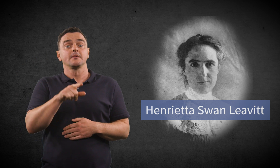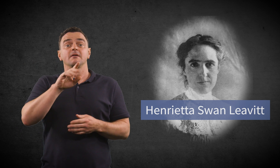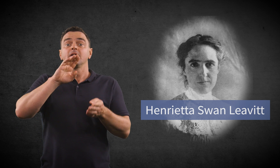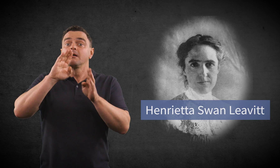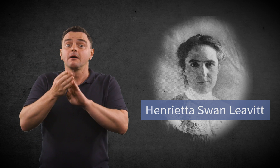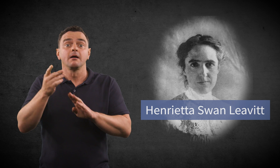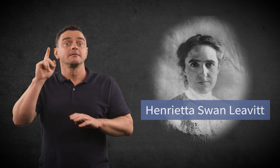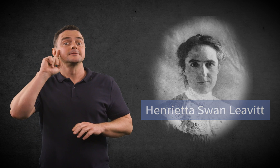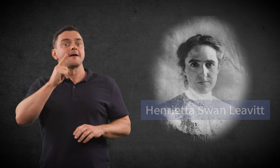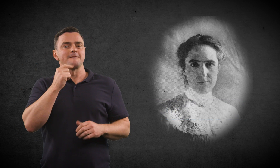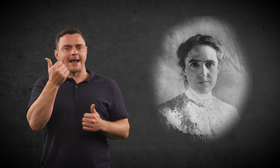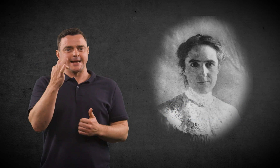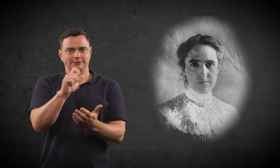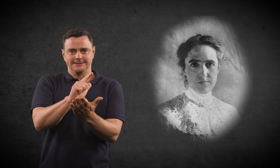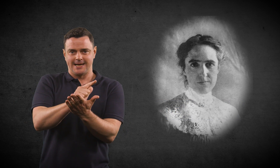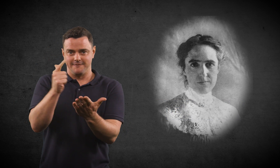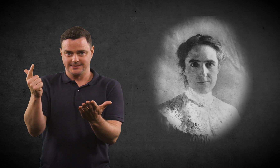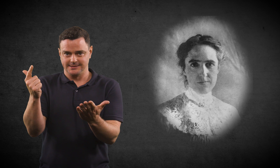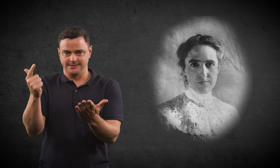who became deaf at the age of 17.